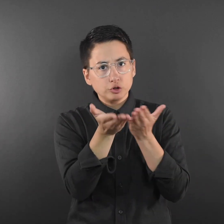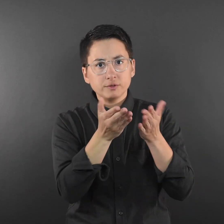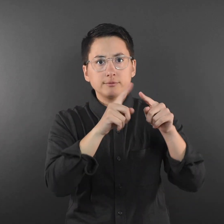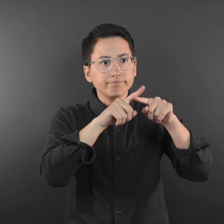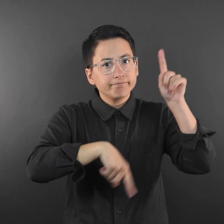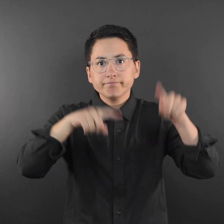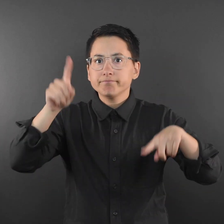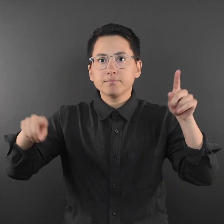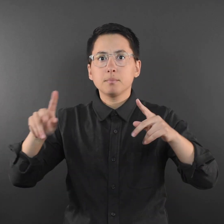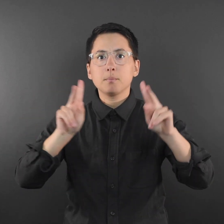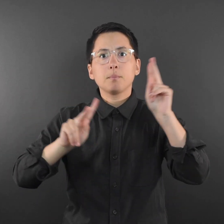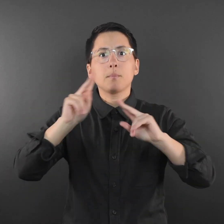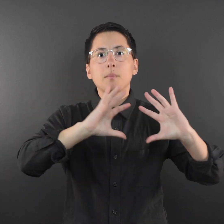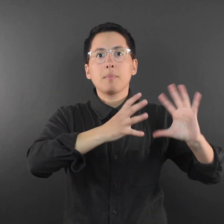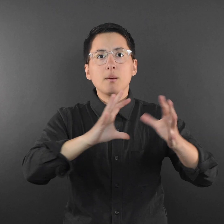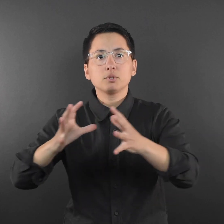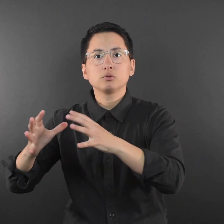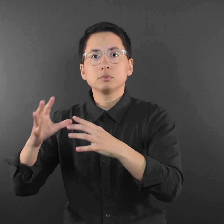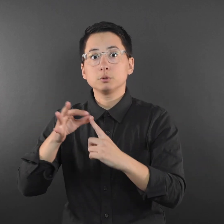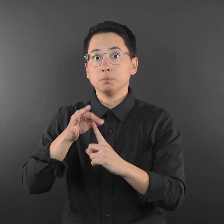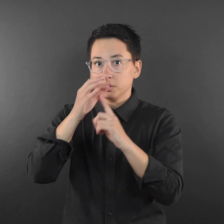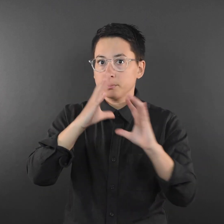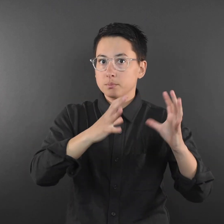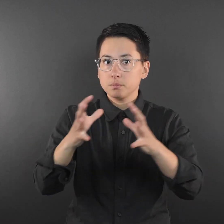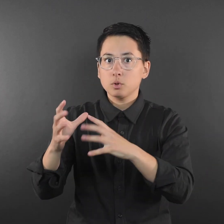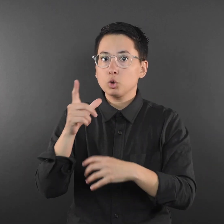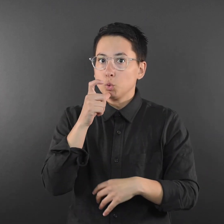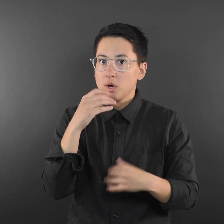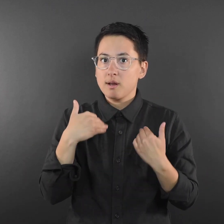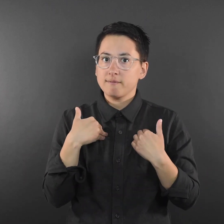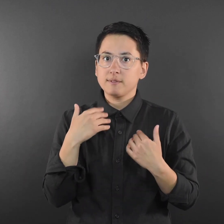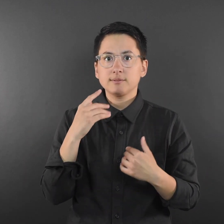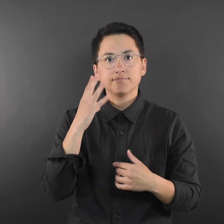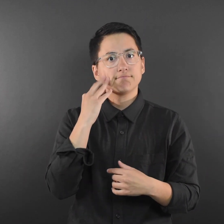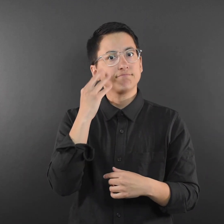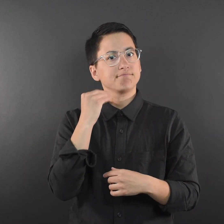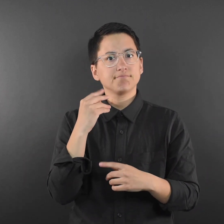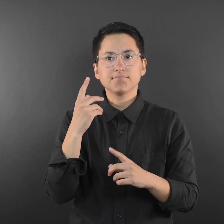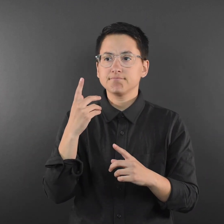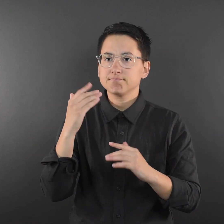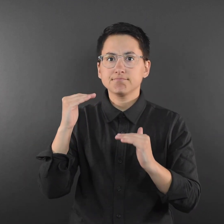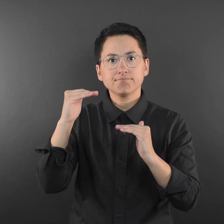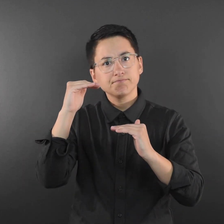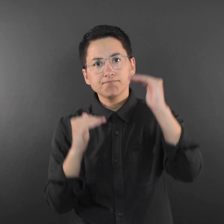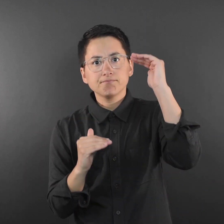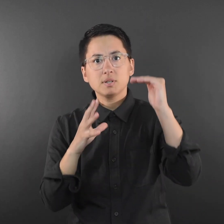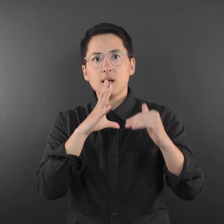especially populations experiencing inequities and disparities, in a culturally competent manner.